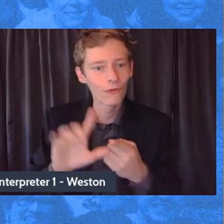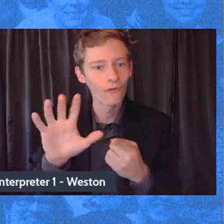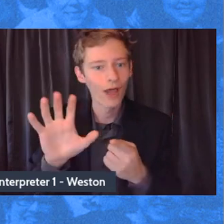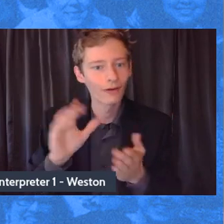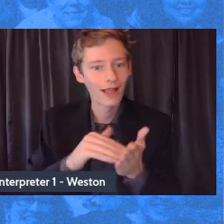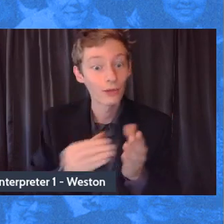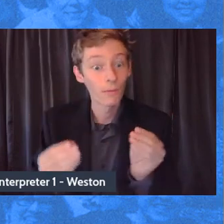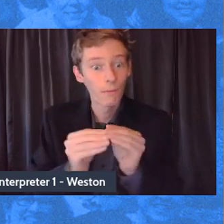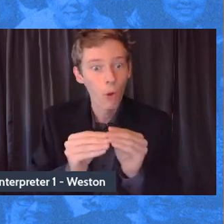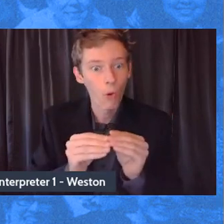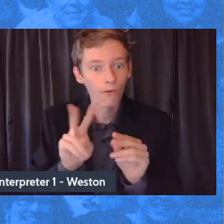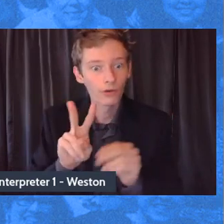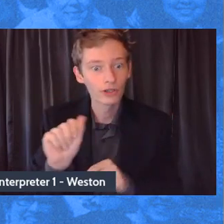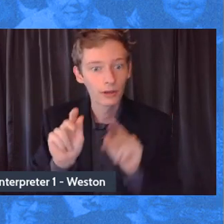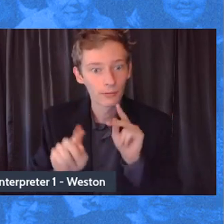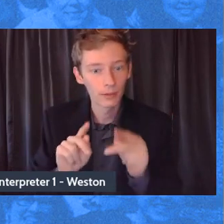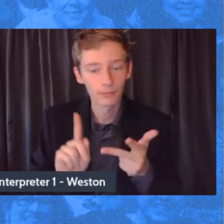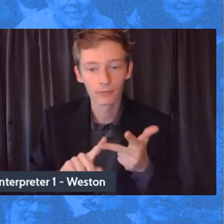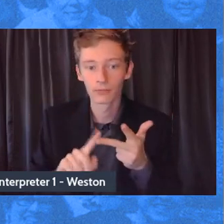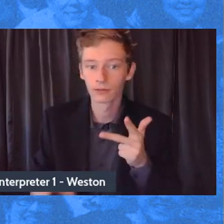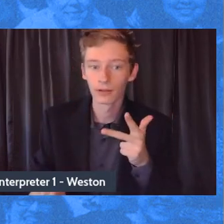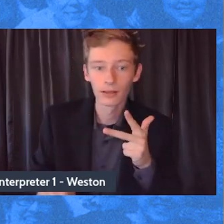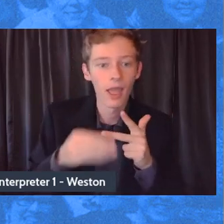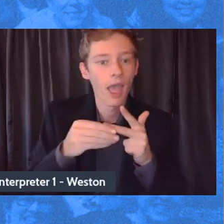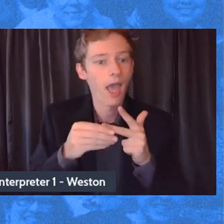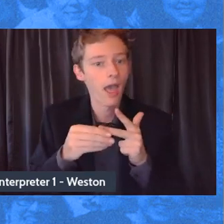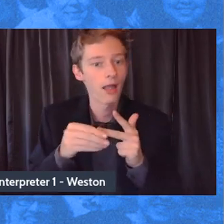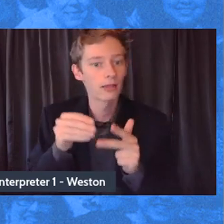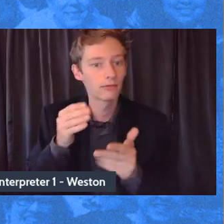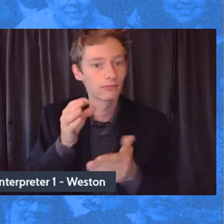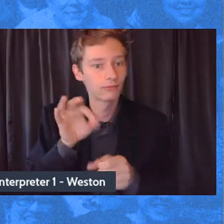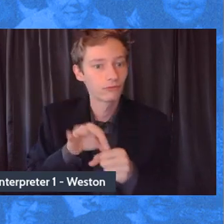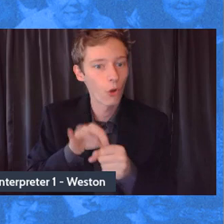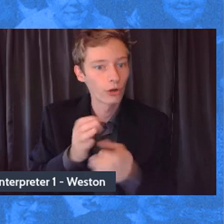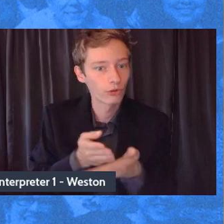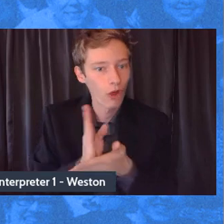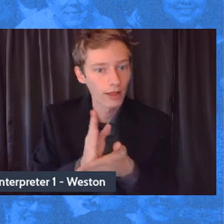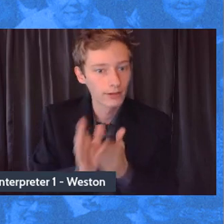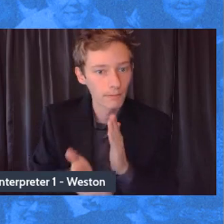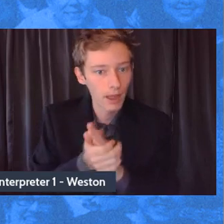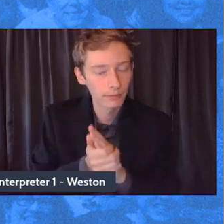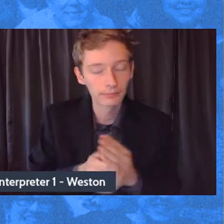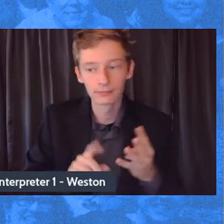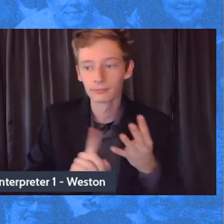and expanded access to reproductive health care. This is what happens when we elect leaders,